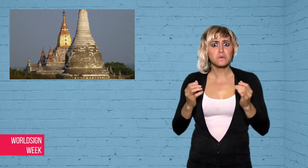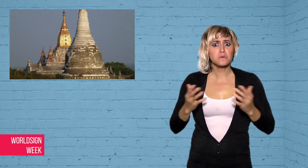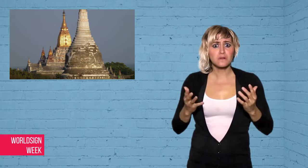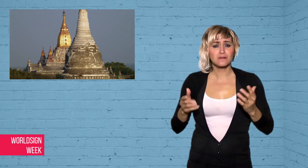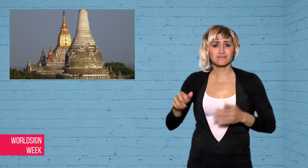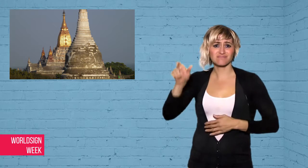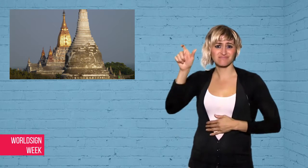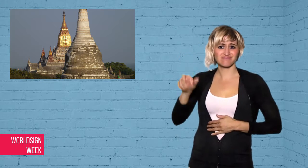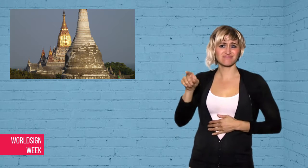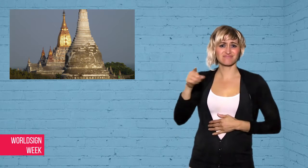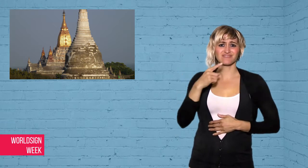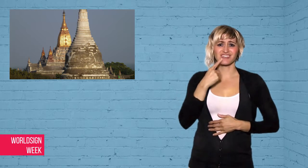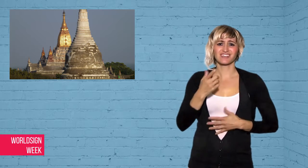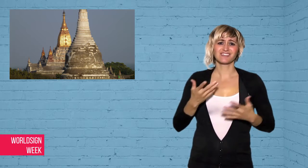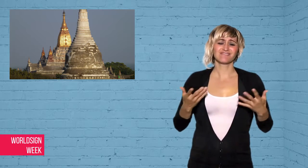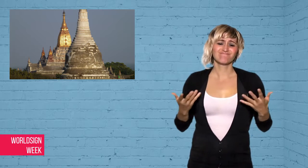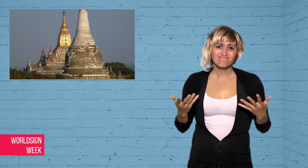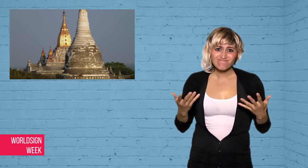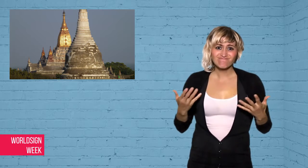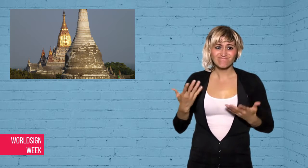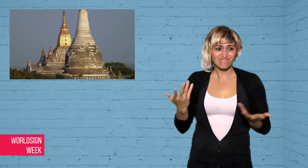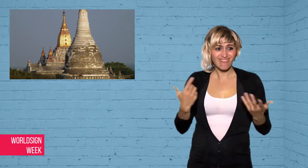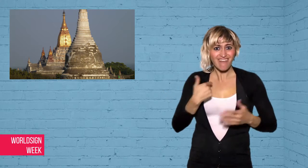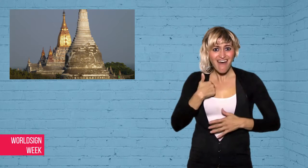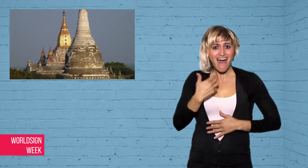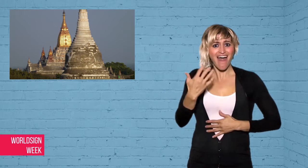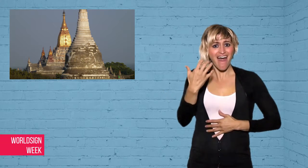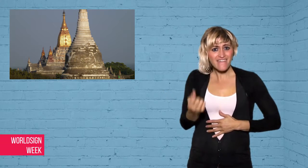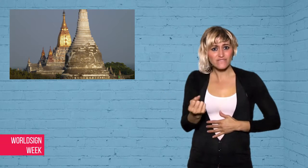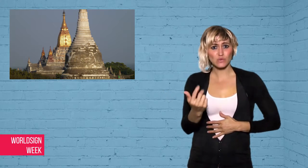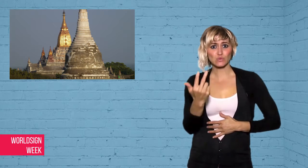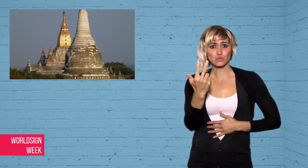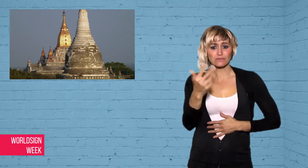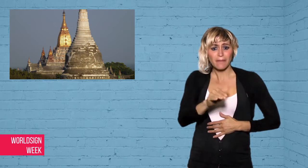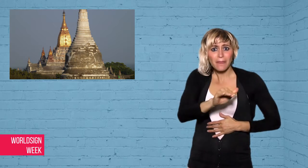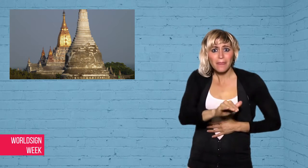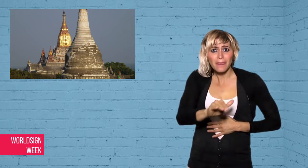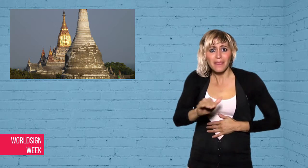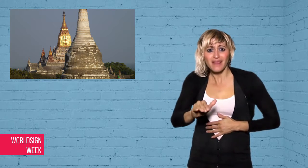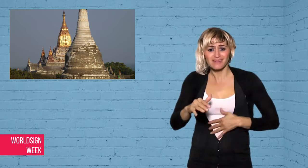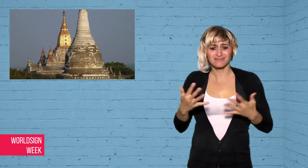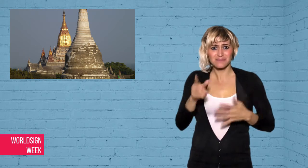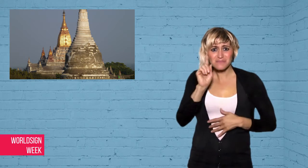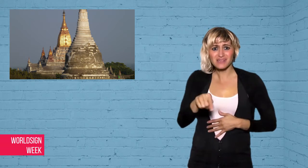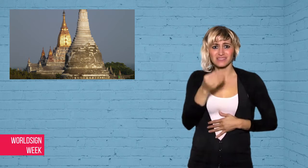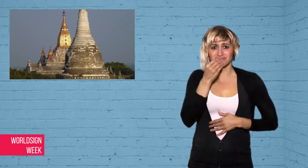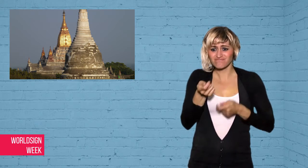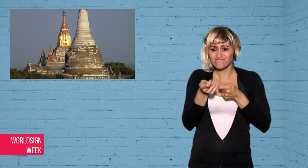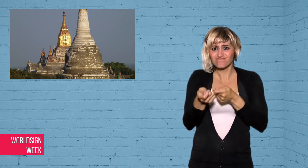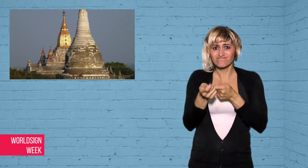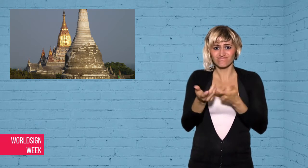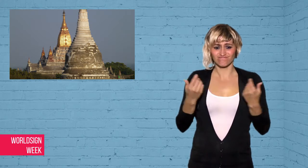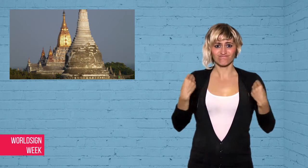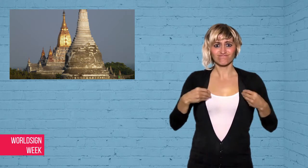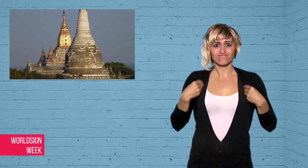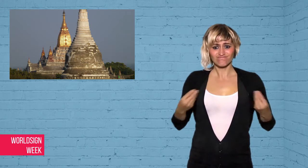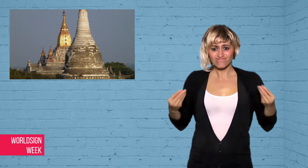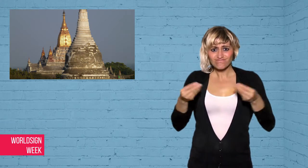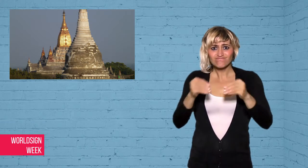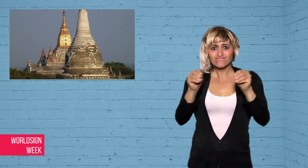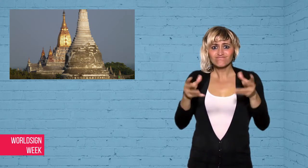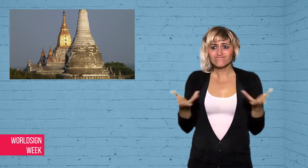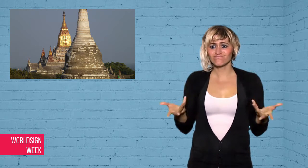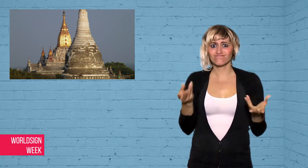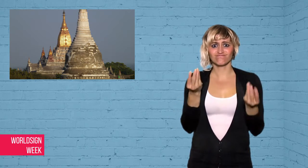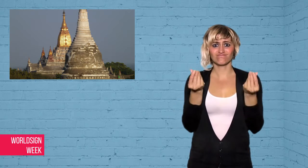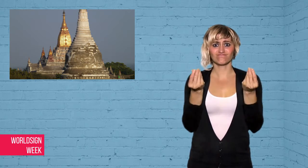“I have three children to take care of”,